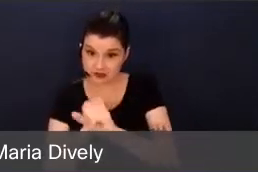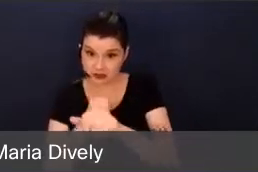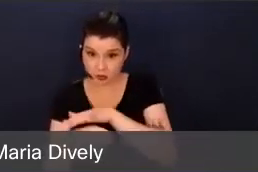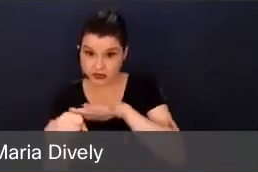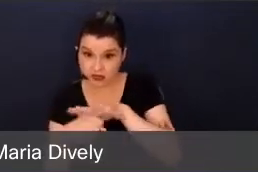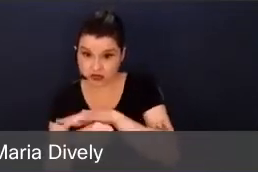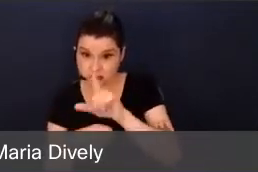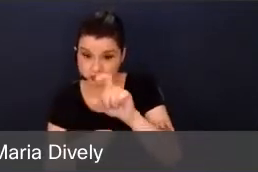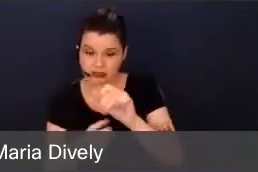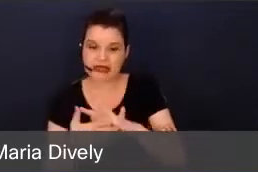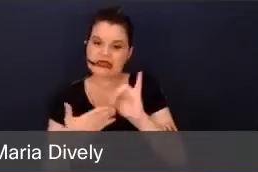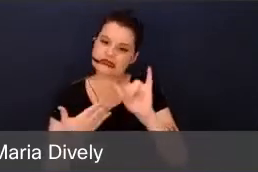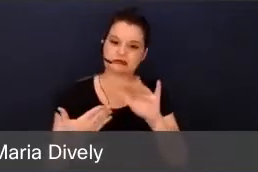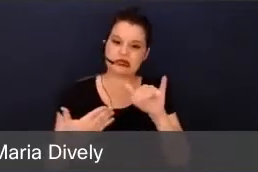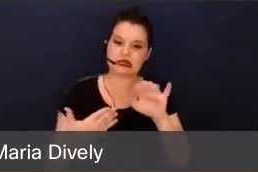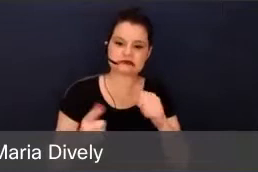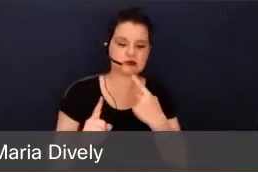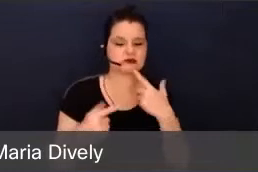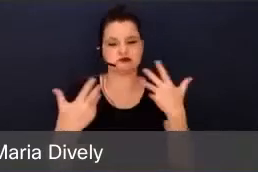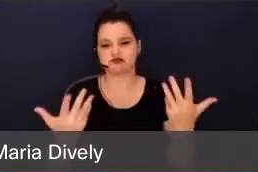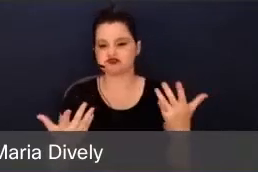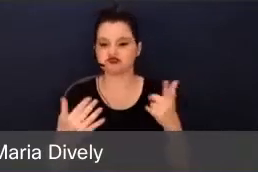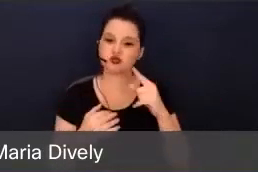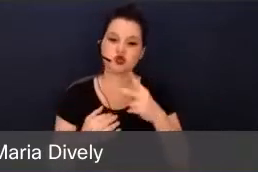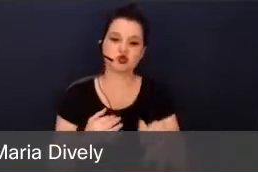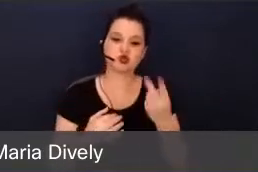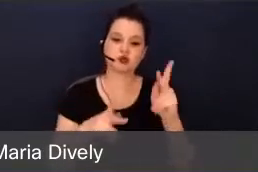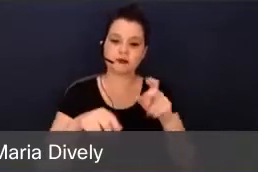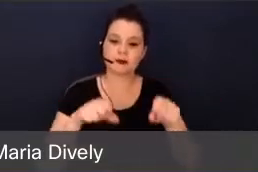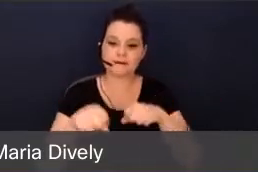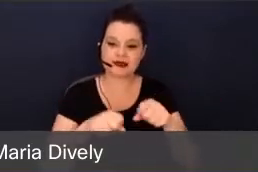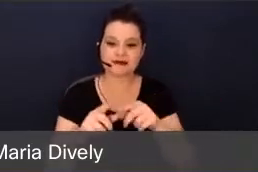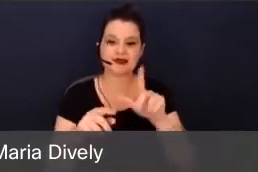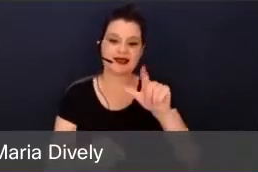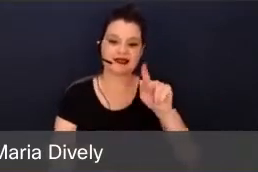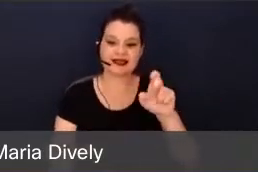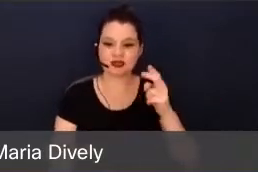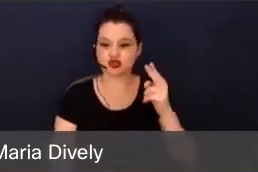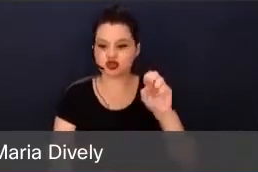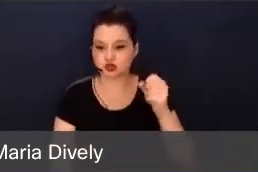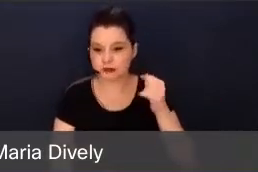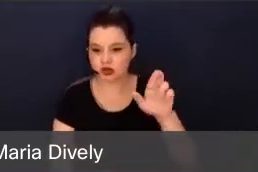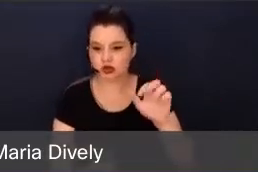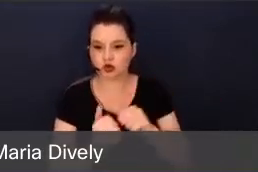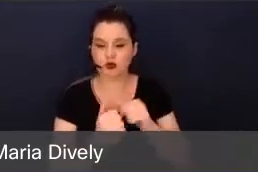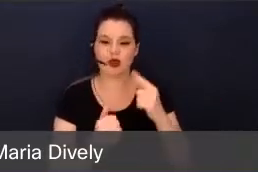In that case I might say, two people bicycling next to Lake Superior on the Ketchikan state trail.